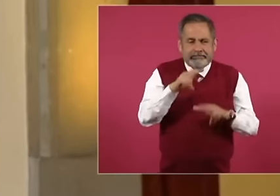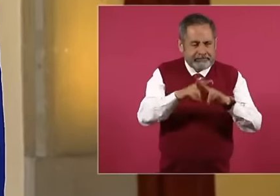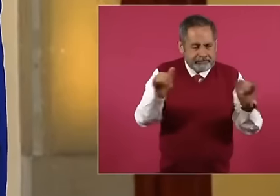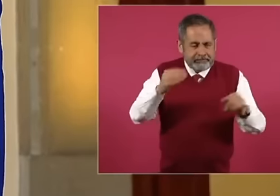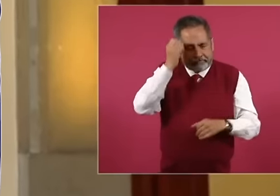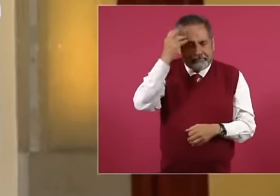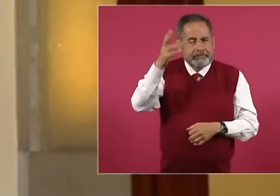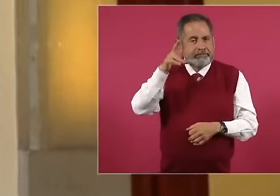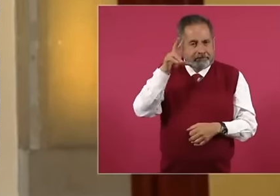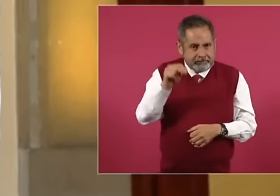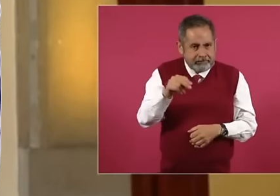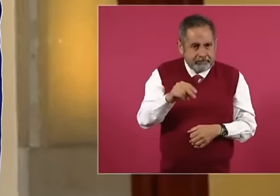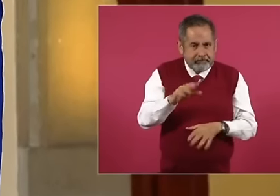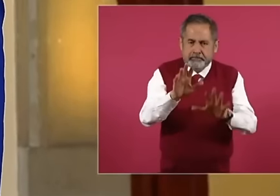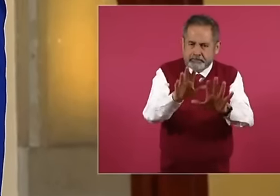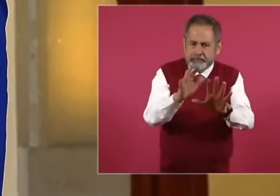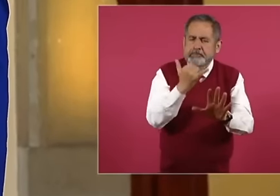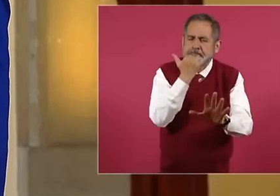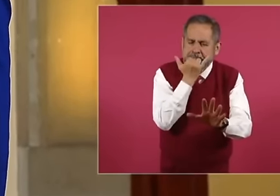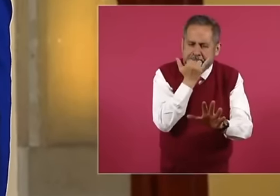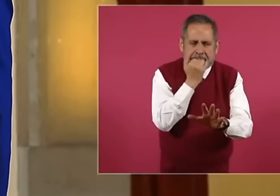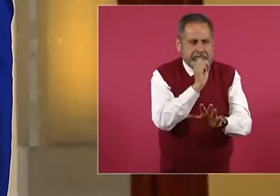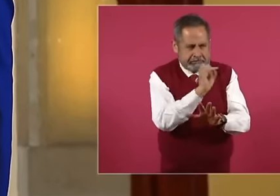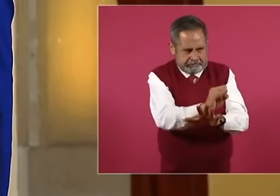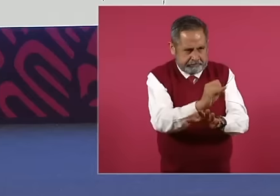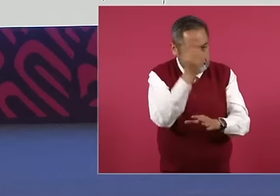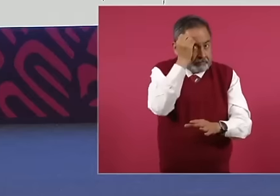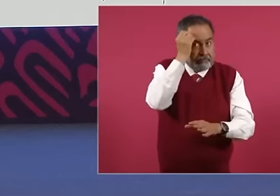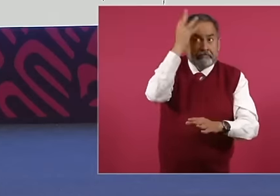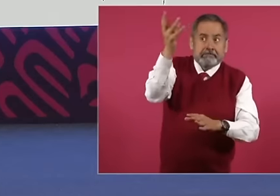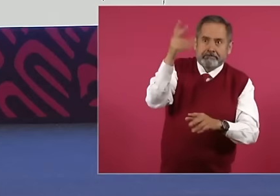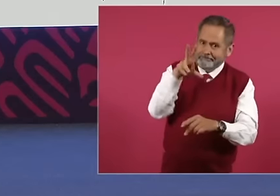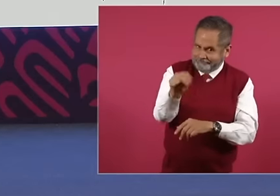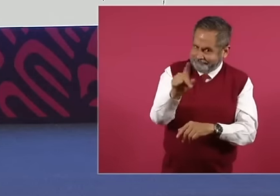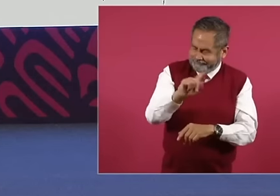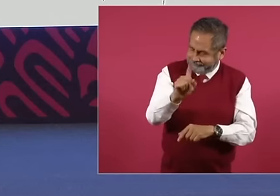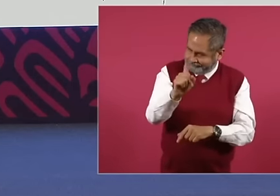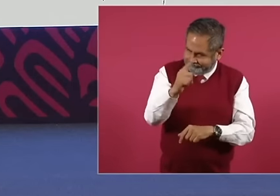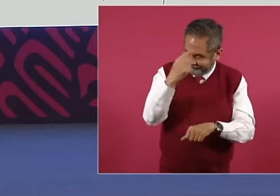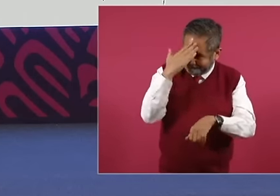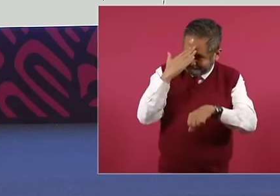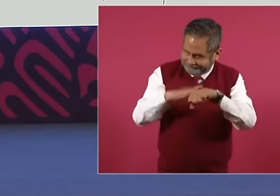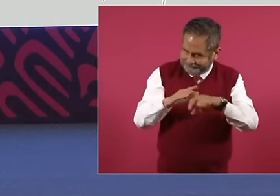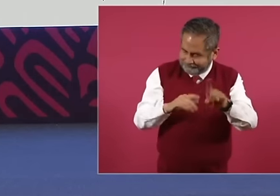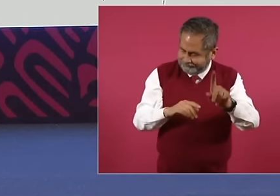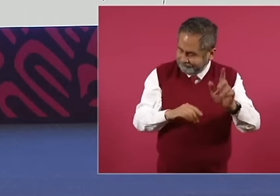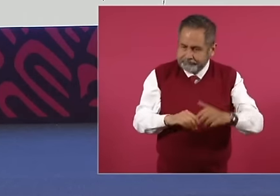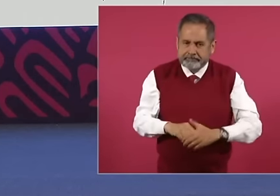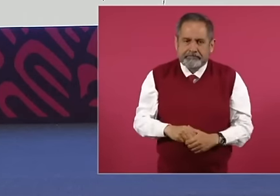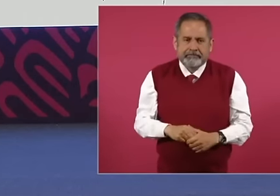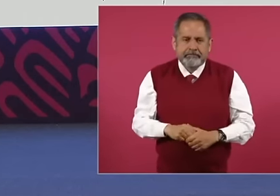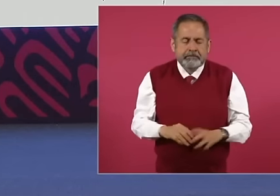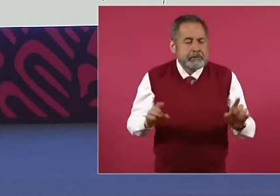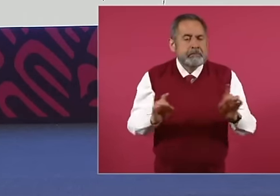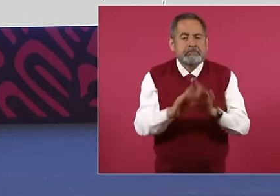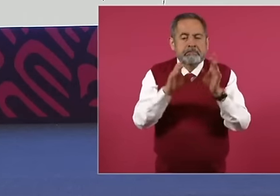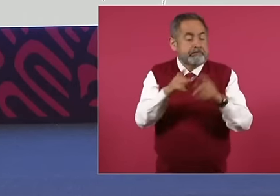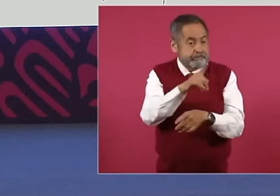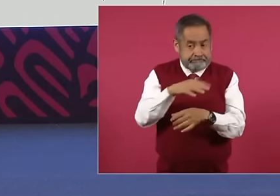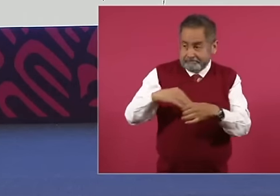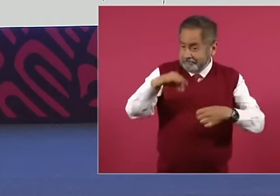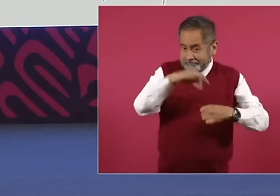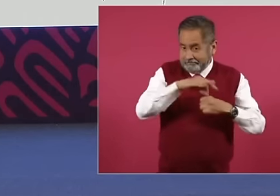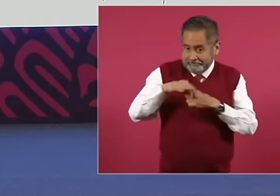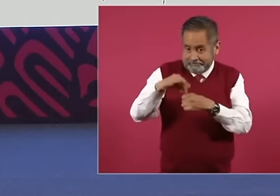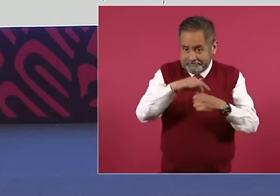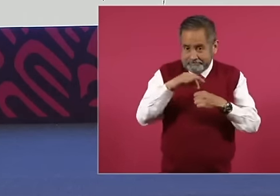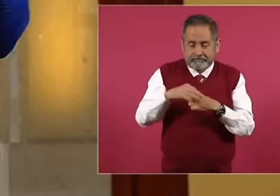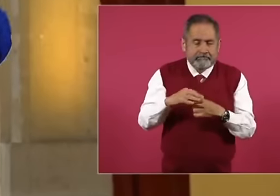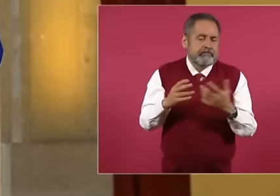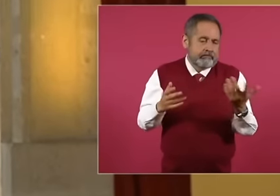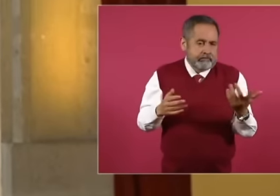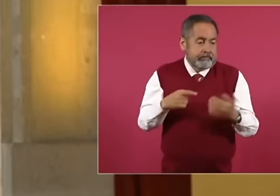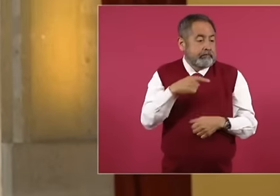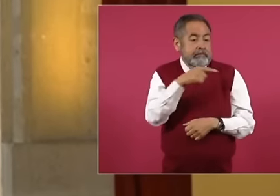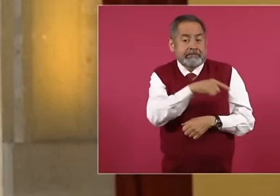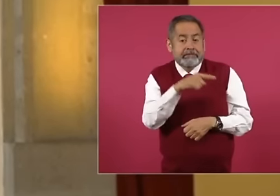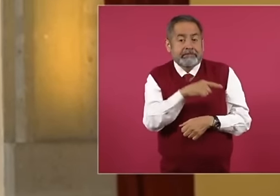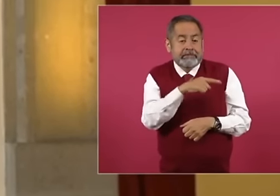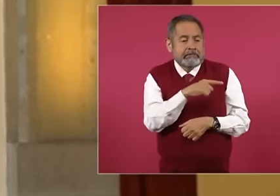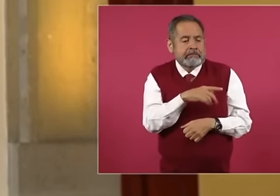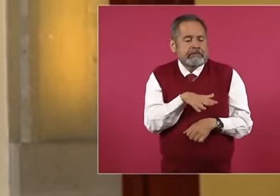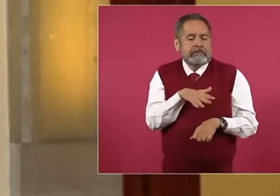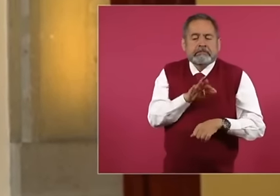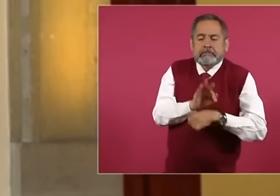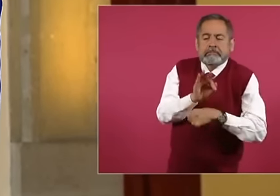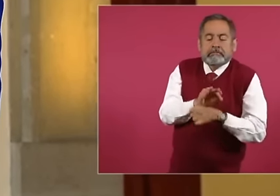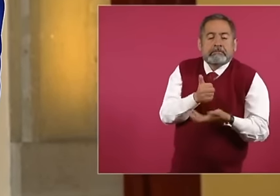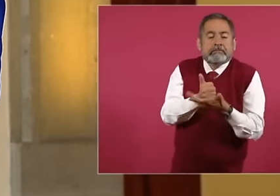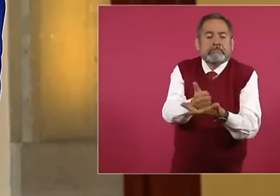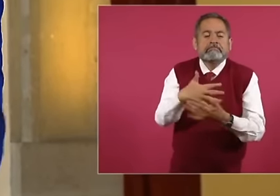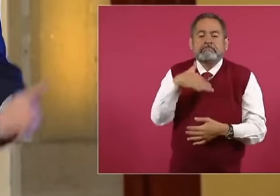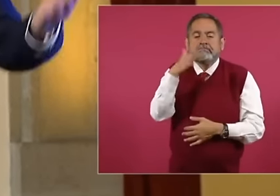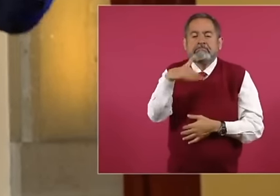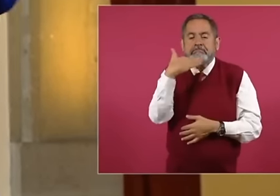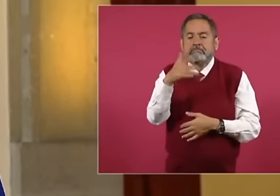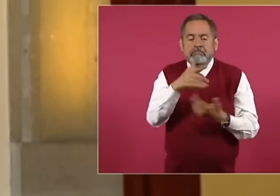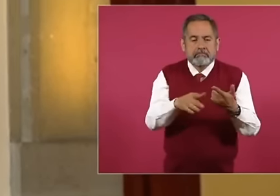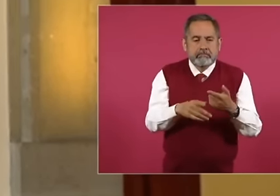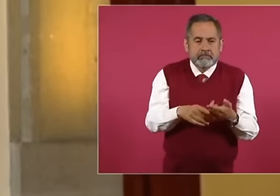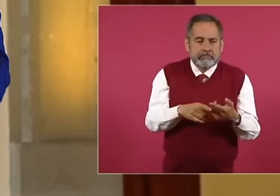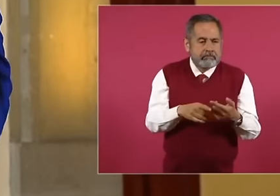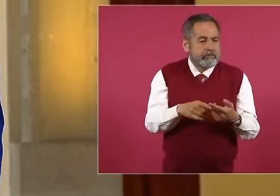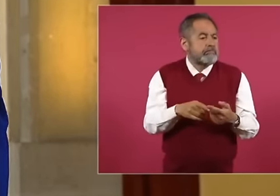no Suddenly the election comes and since it helps them in the electoral fraud, either they subdue him, they exonerate